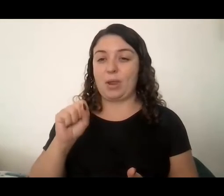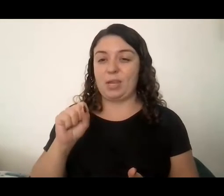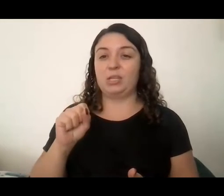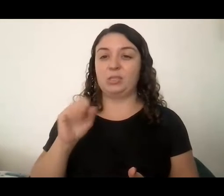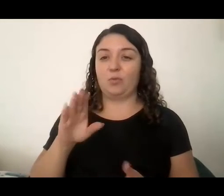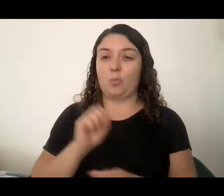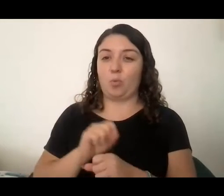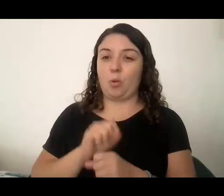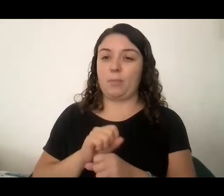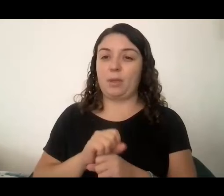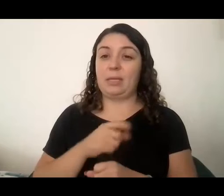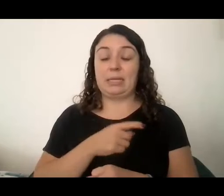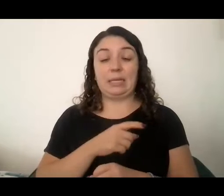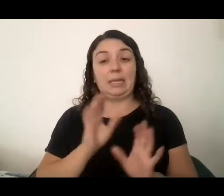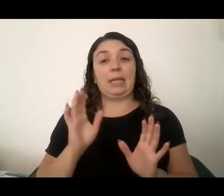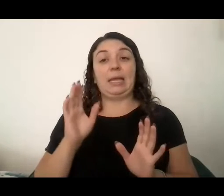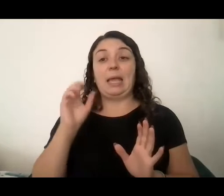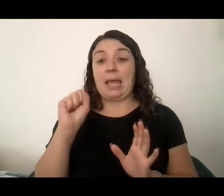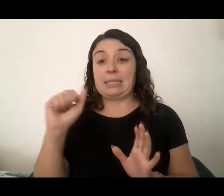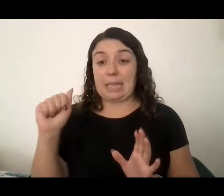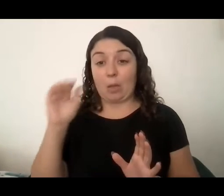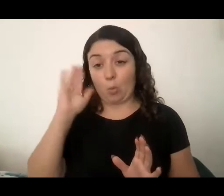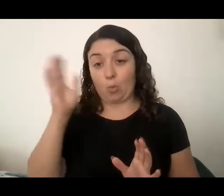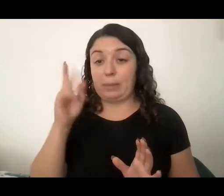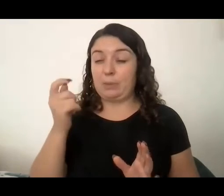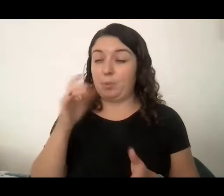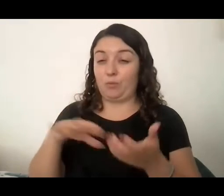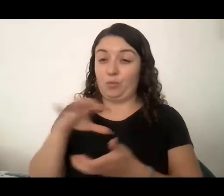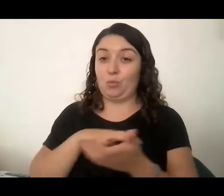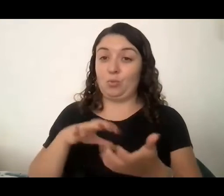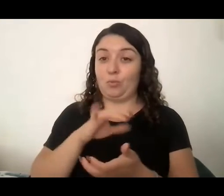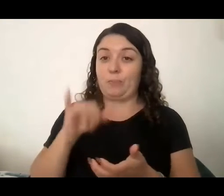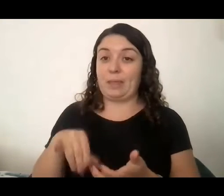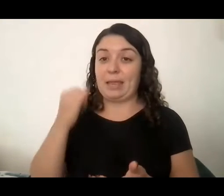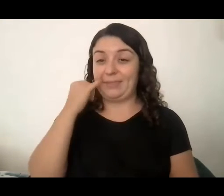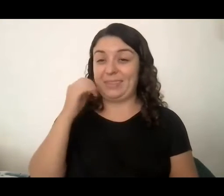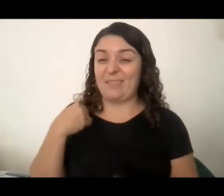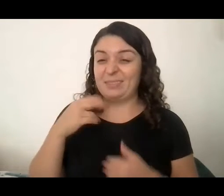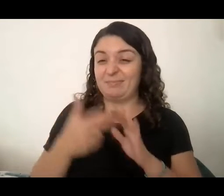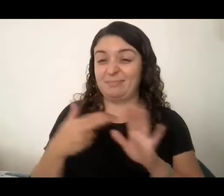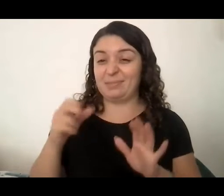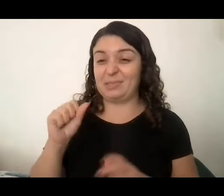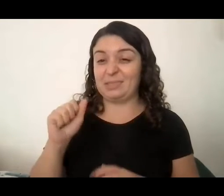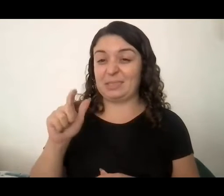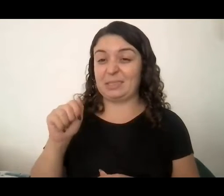confused by this arrangement when you take a salary, and so they may also send you an 820. They